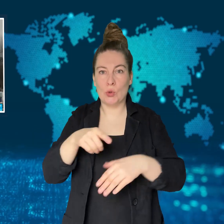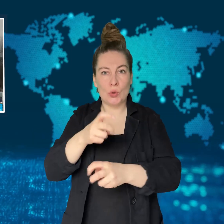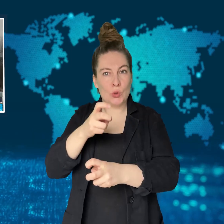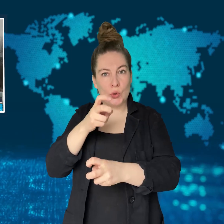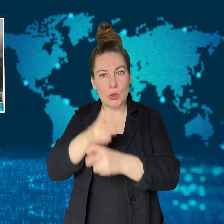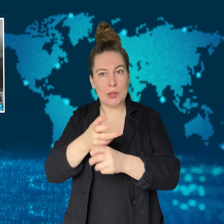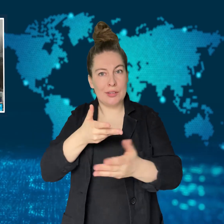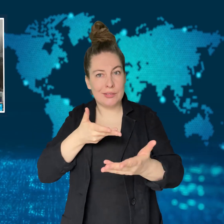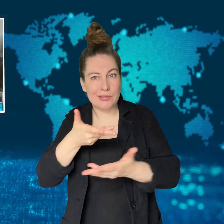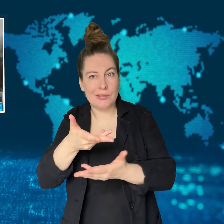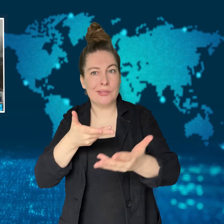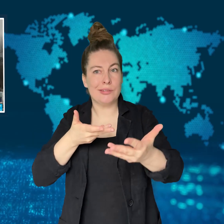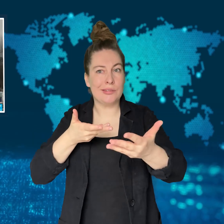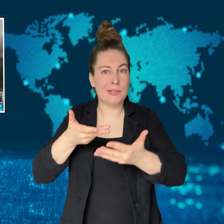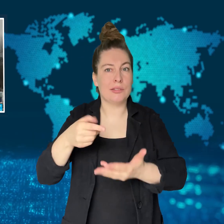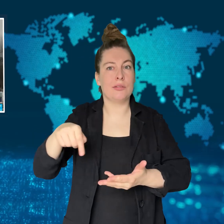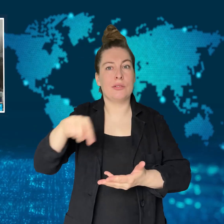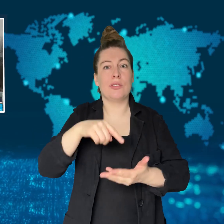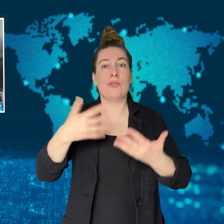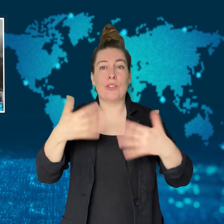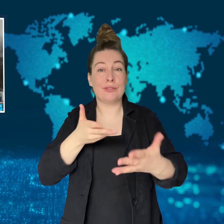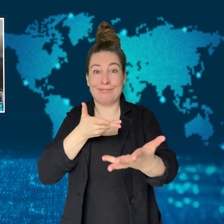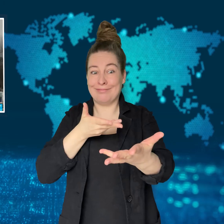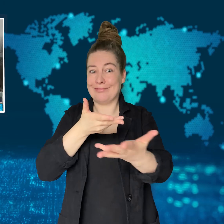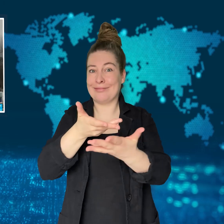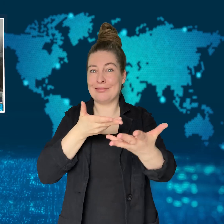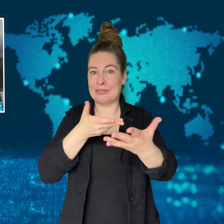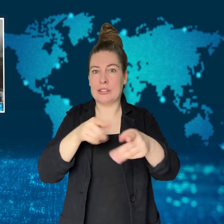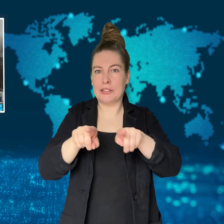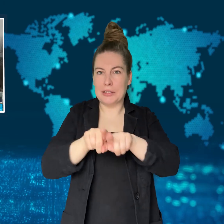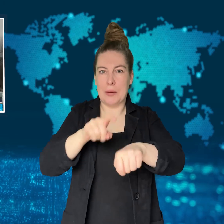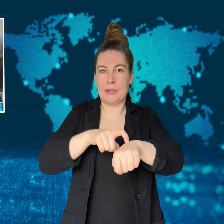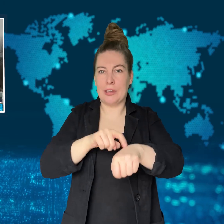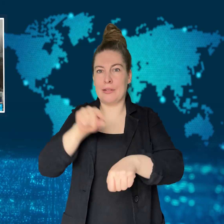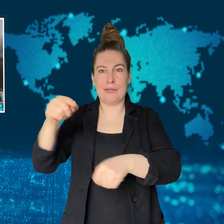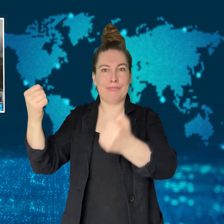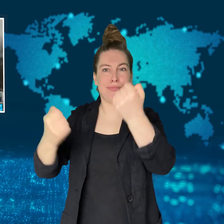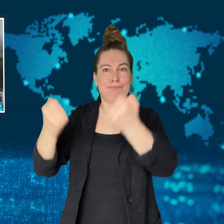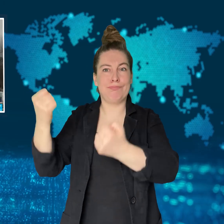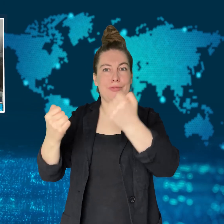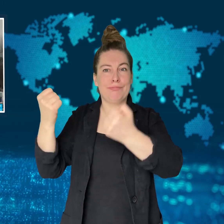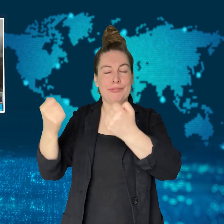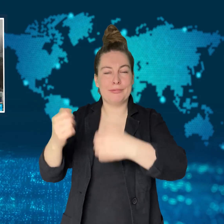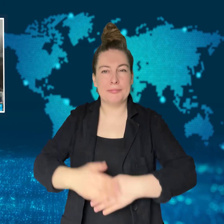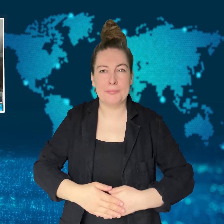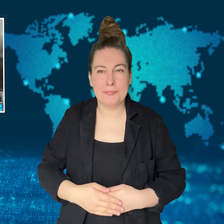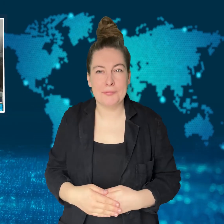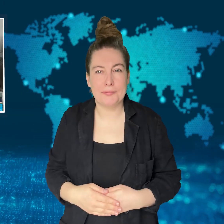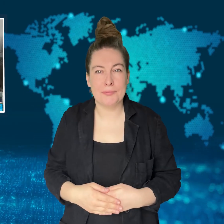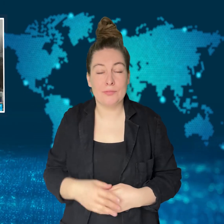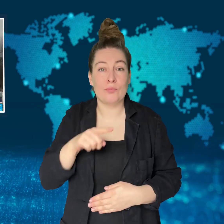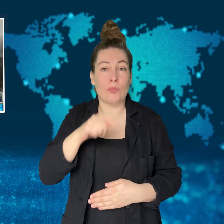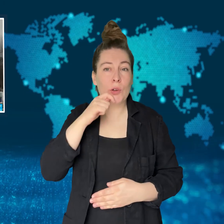After that, there will be additional meetings with Ukraine